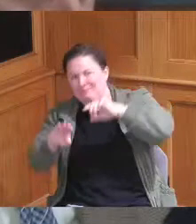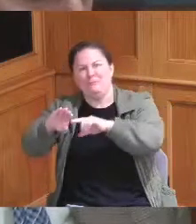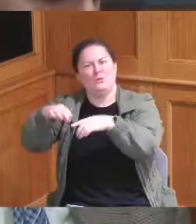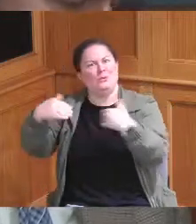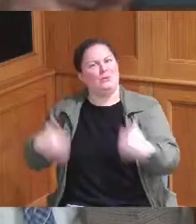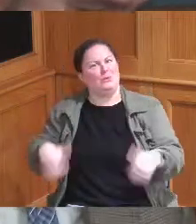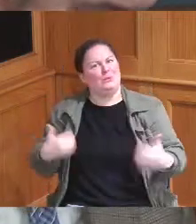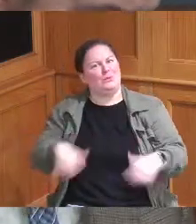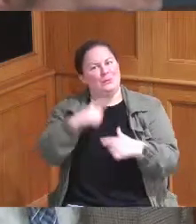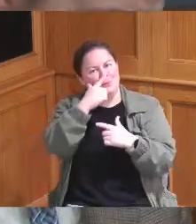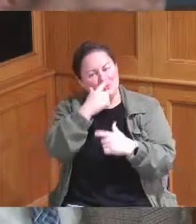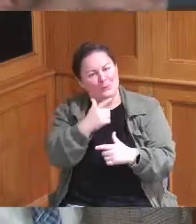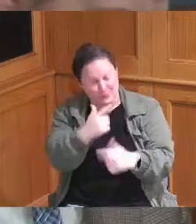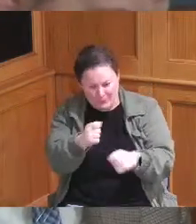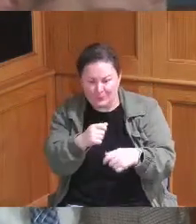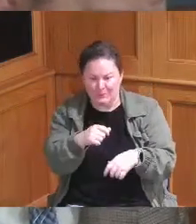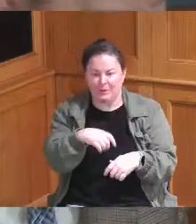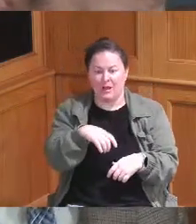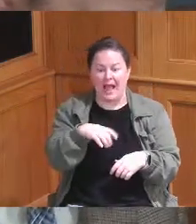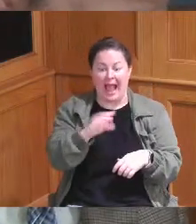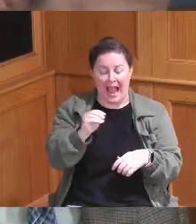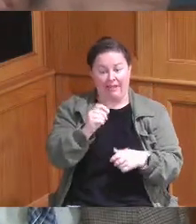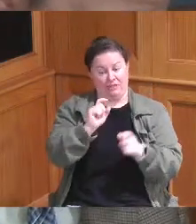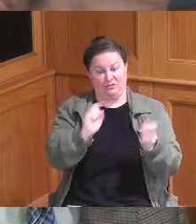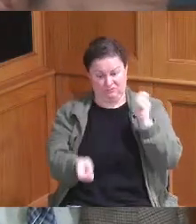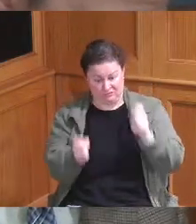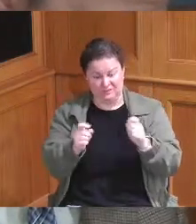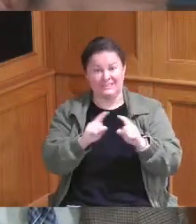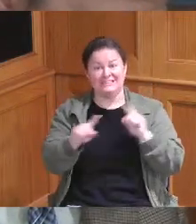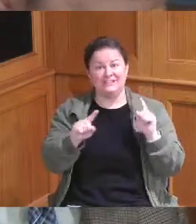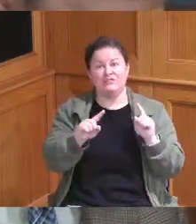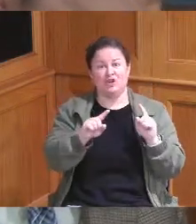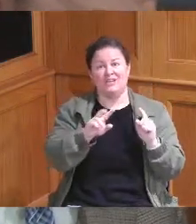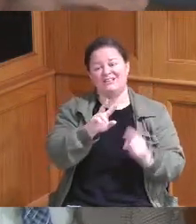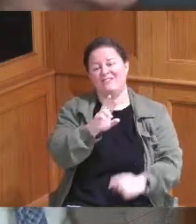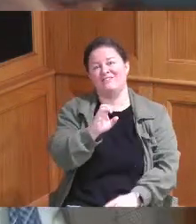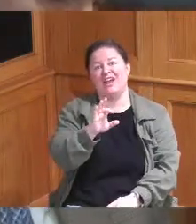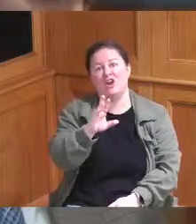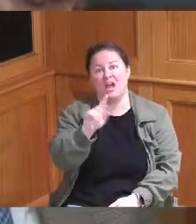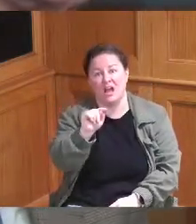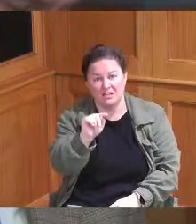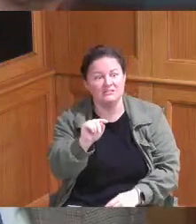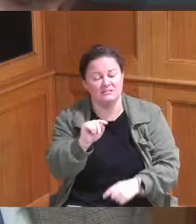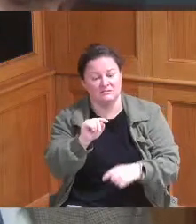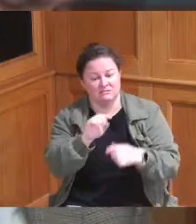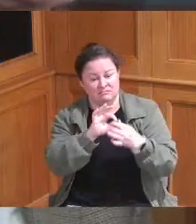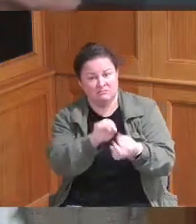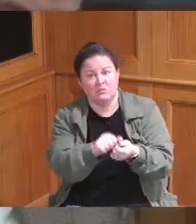variant versus another and where we are today in this long long journey related to Covid so I too